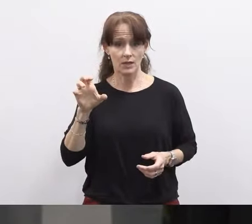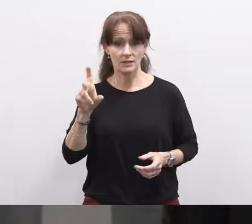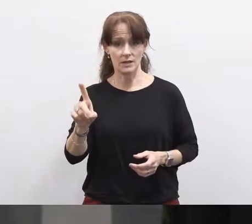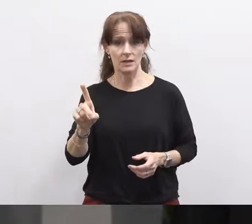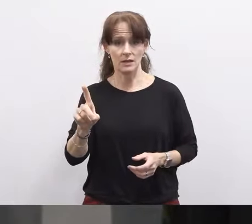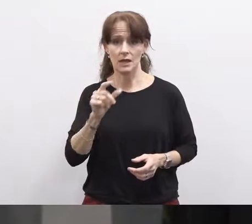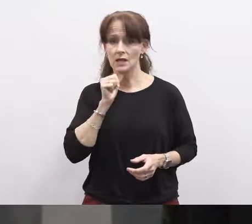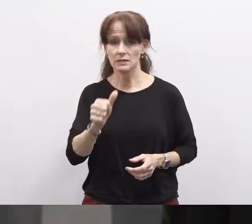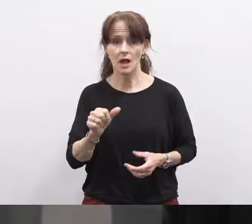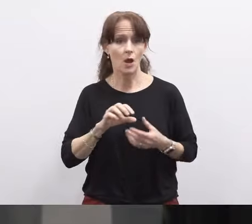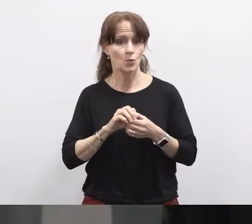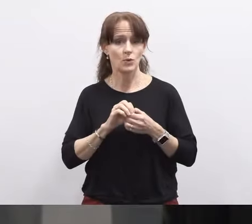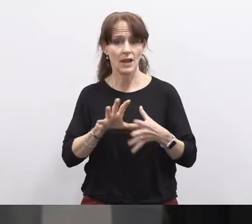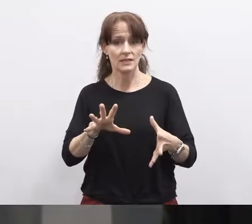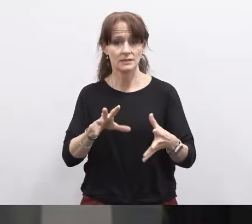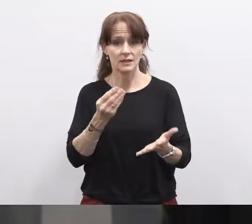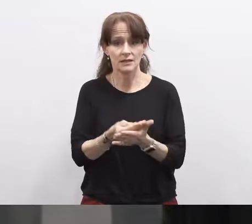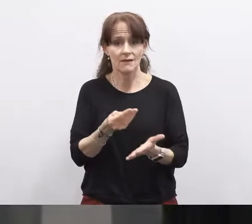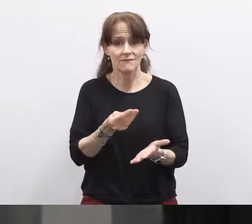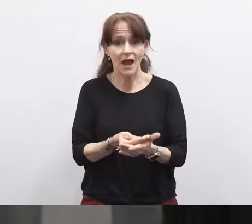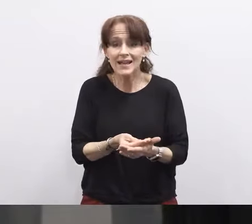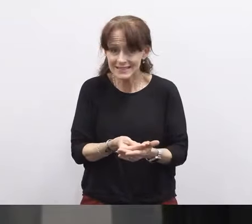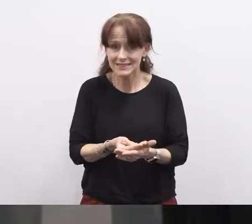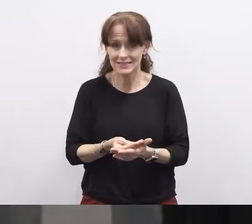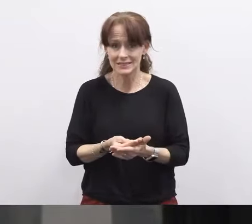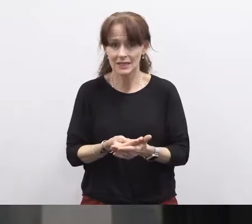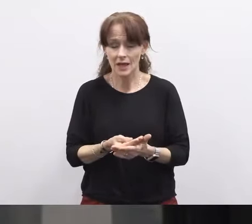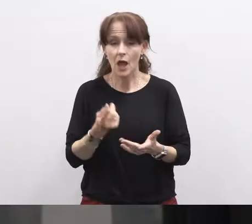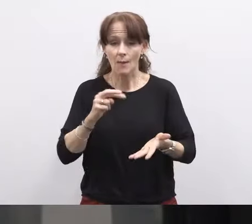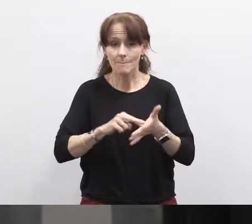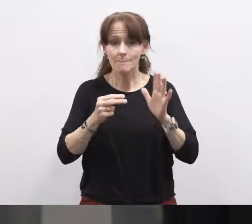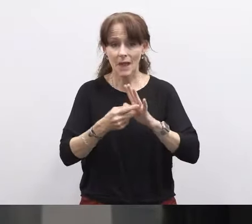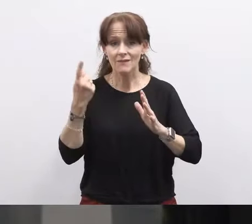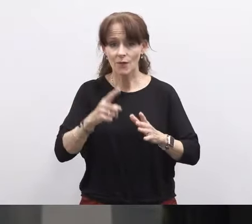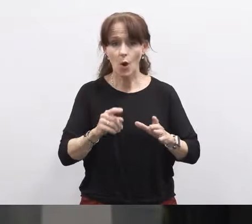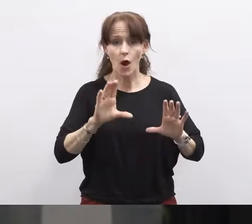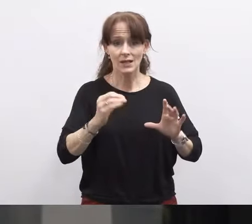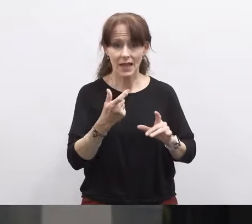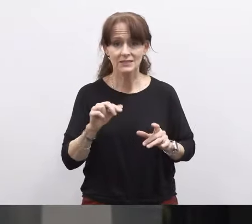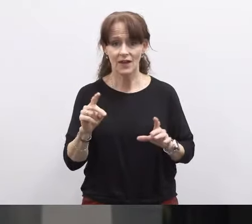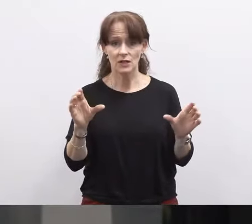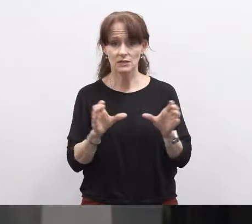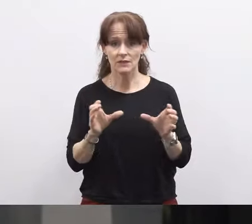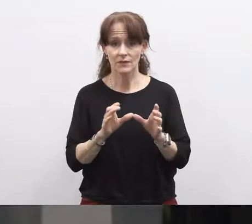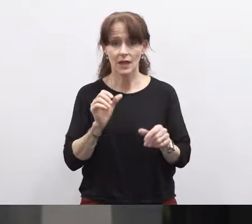is not releasing funds that were meant for classified and certificate employees.